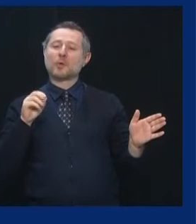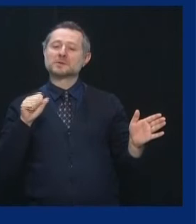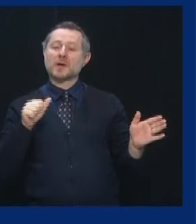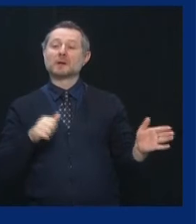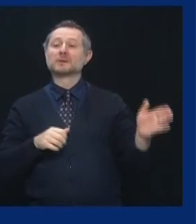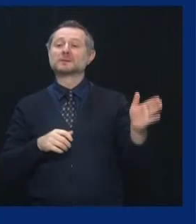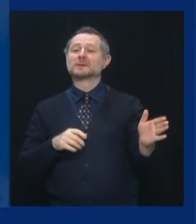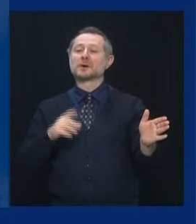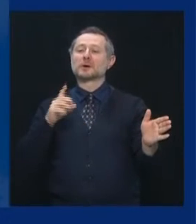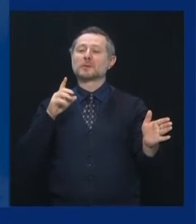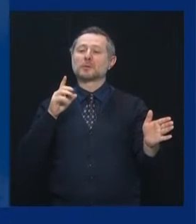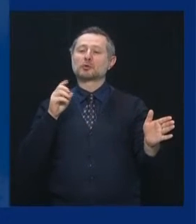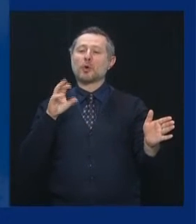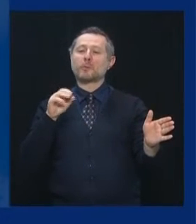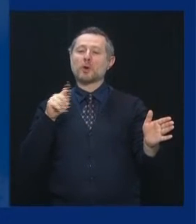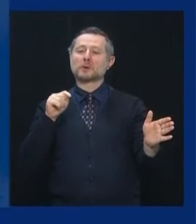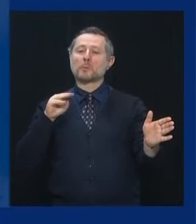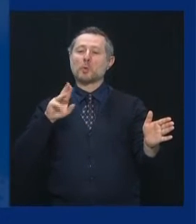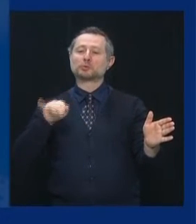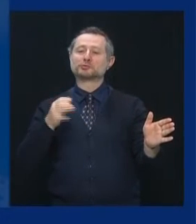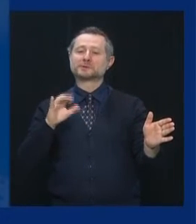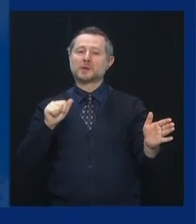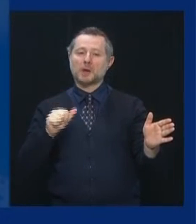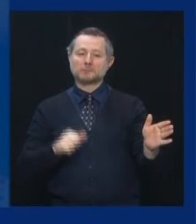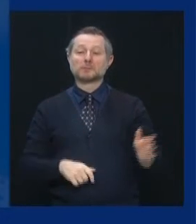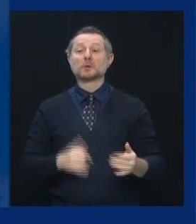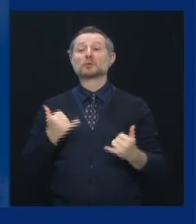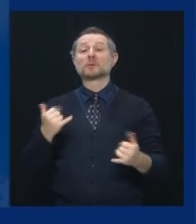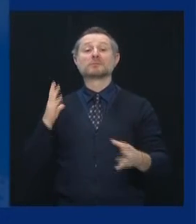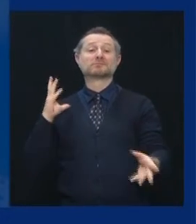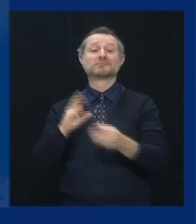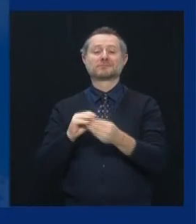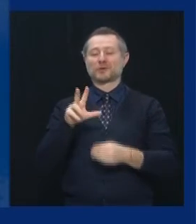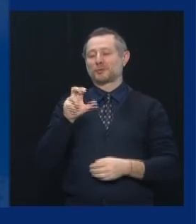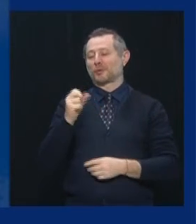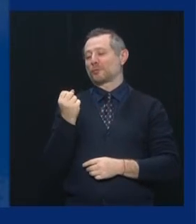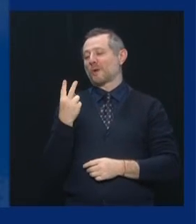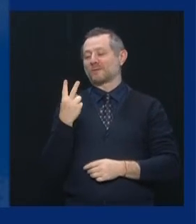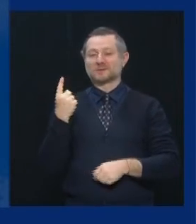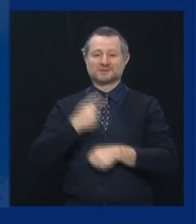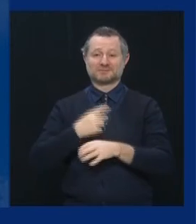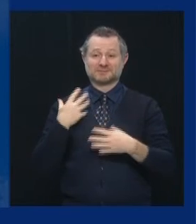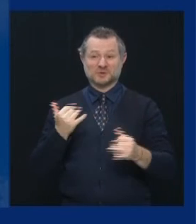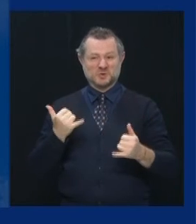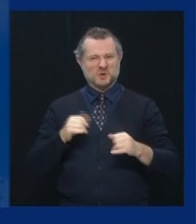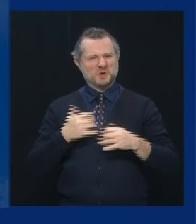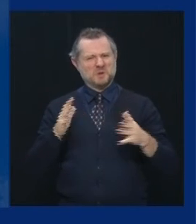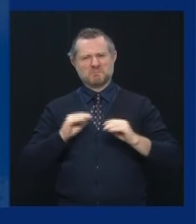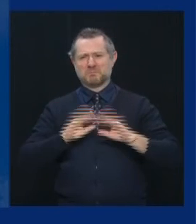MELISSA DeROSA, TO HER LEFT BUDGET DIRECTOR.